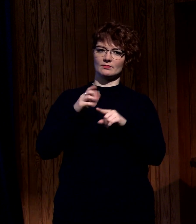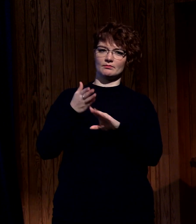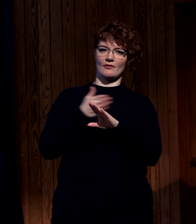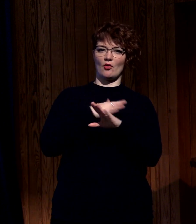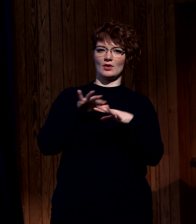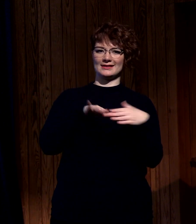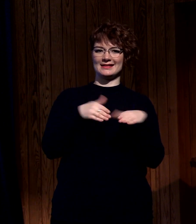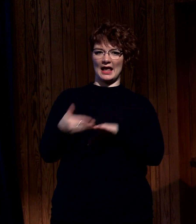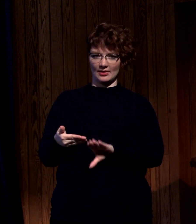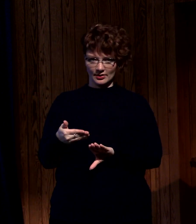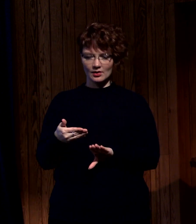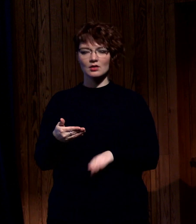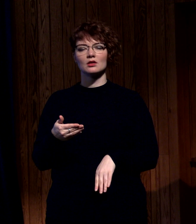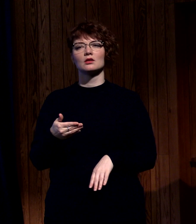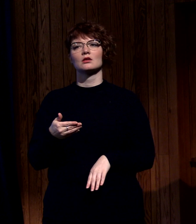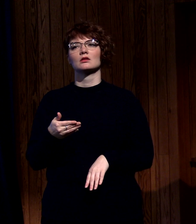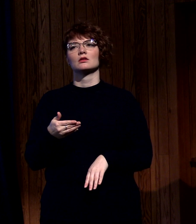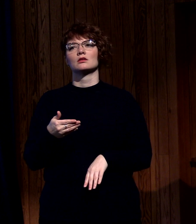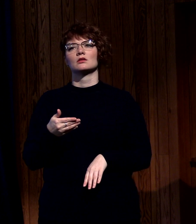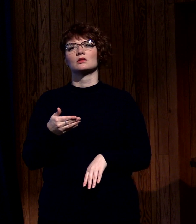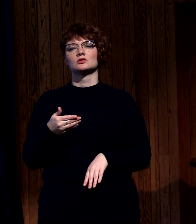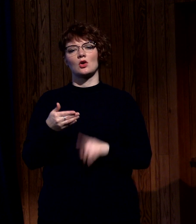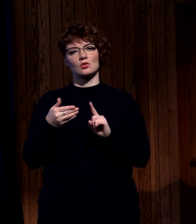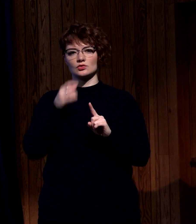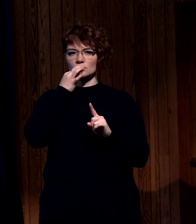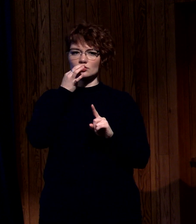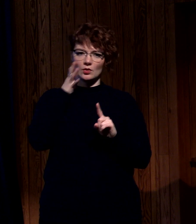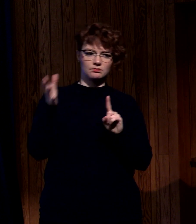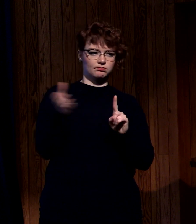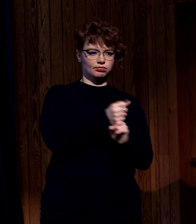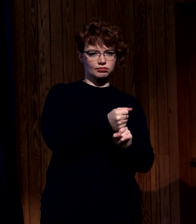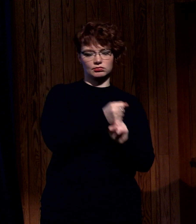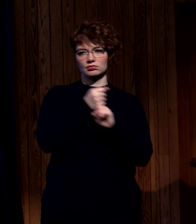of the turmoil and impending incarceration, and crucifixion.